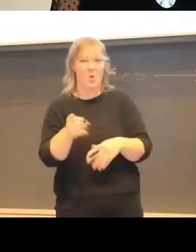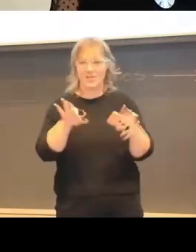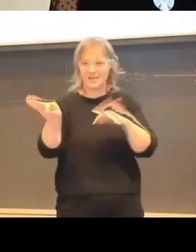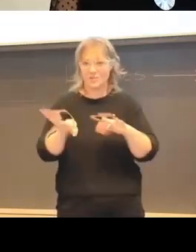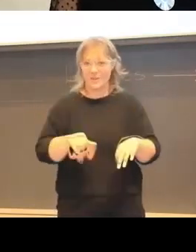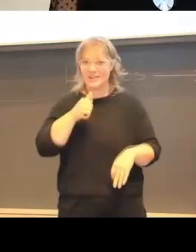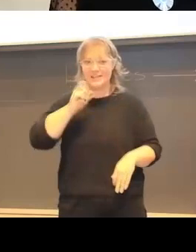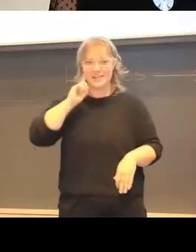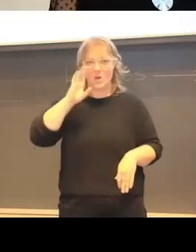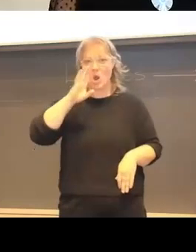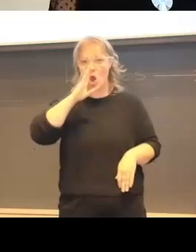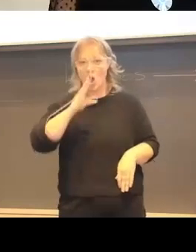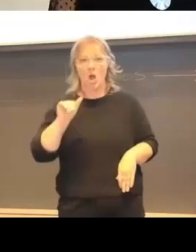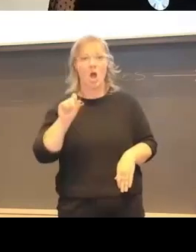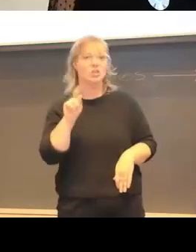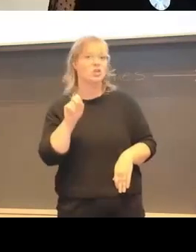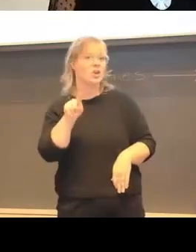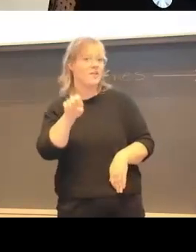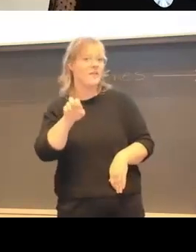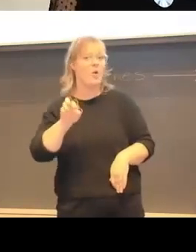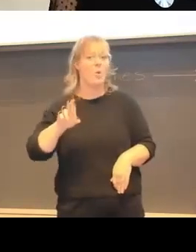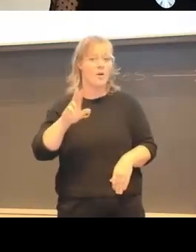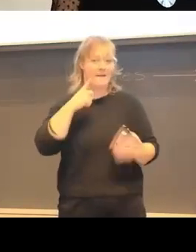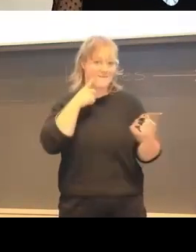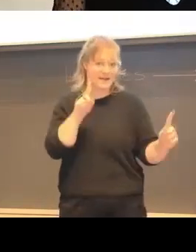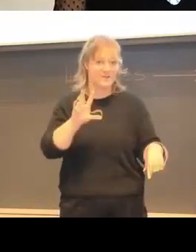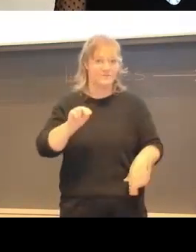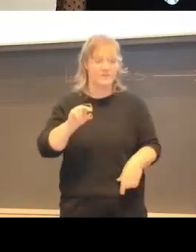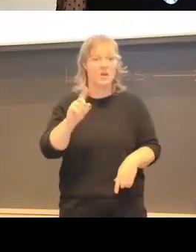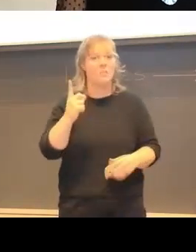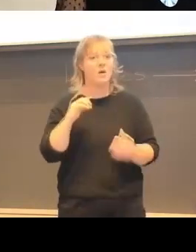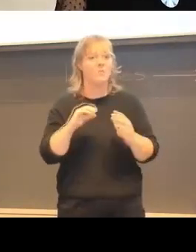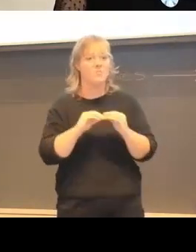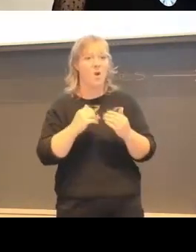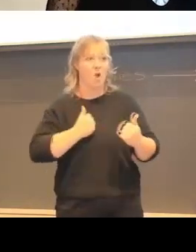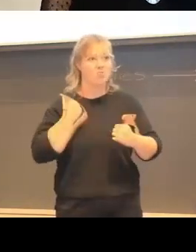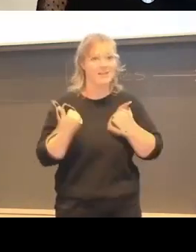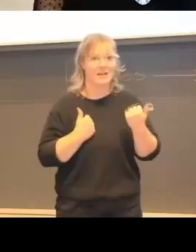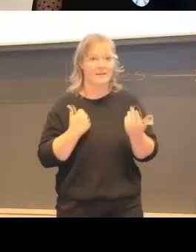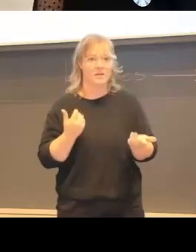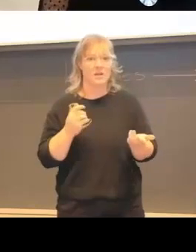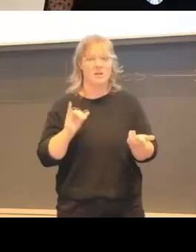assertive or effective but rather bordering on aggressive leading us to wonder more about